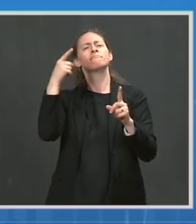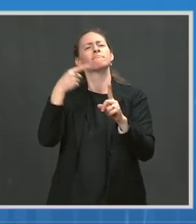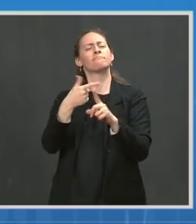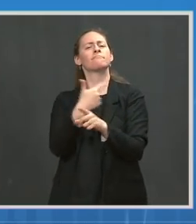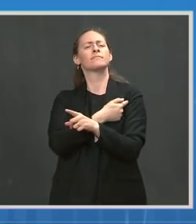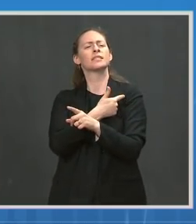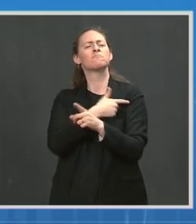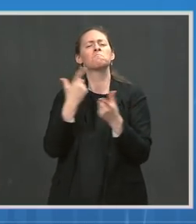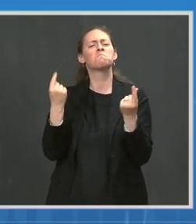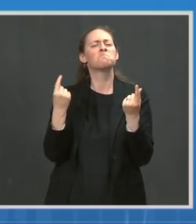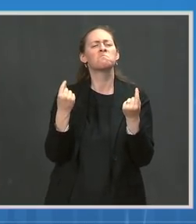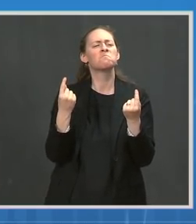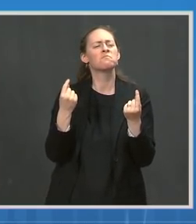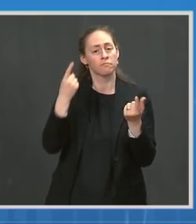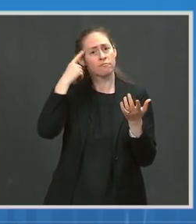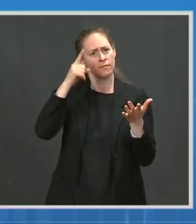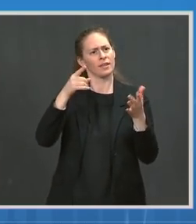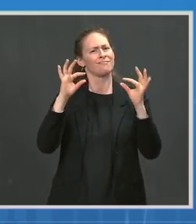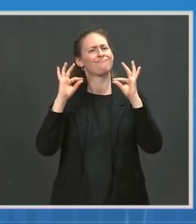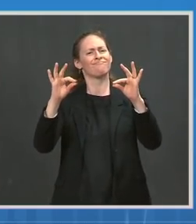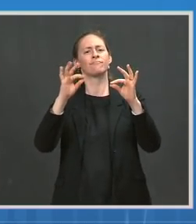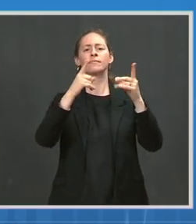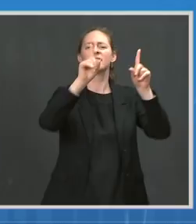effective in real-world settings, and they're safe.